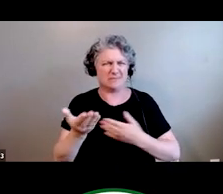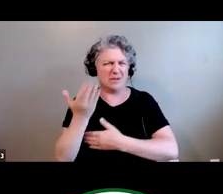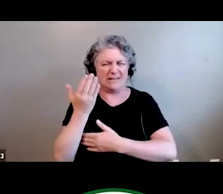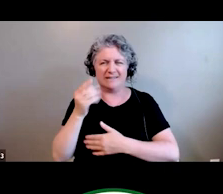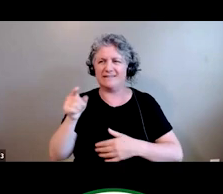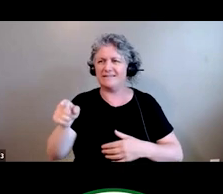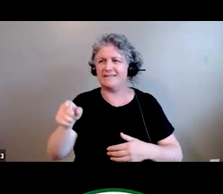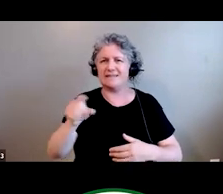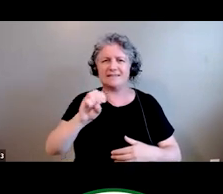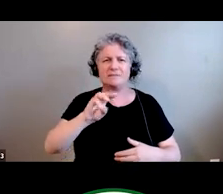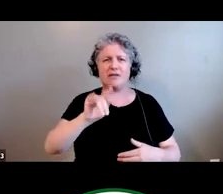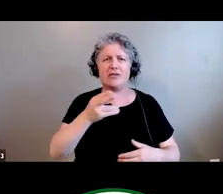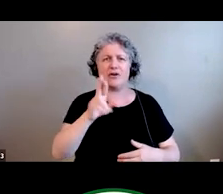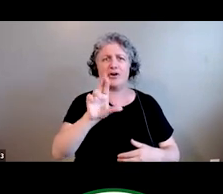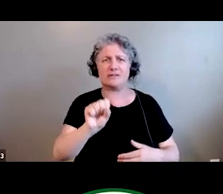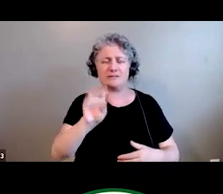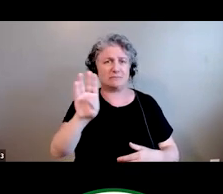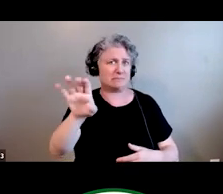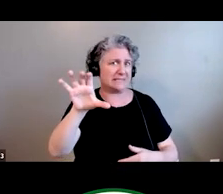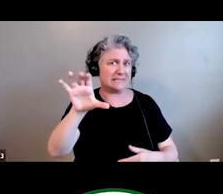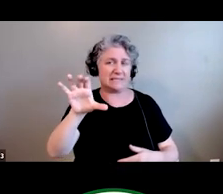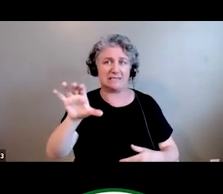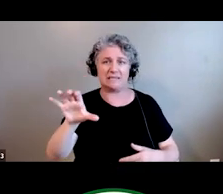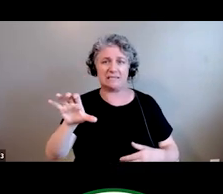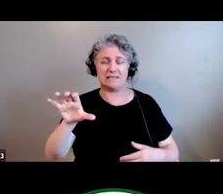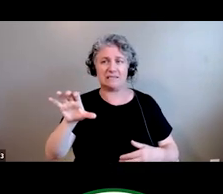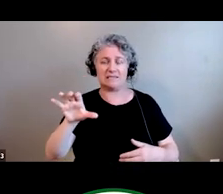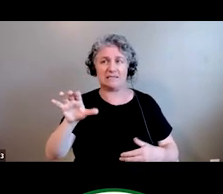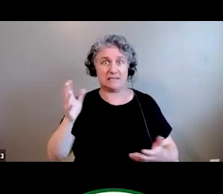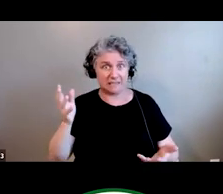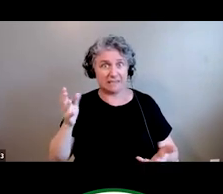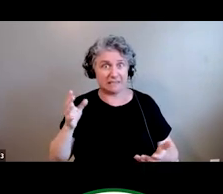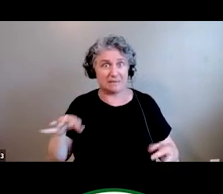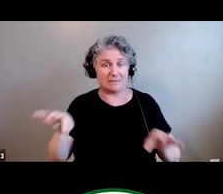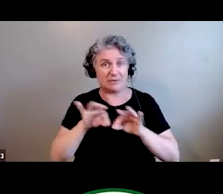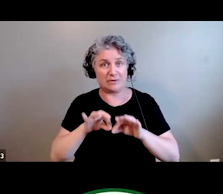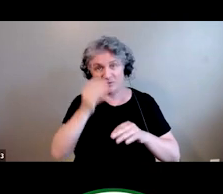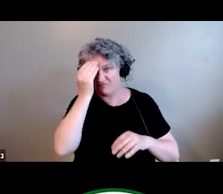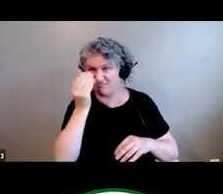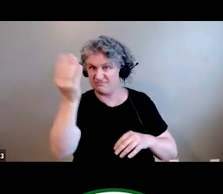is and to sort of support and help the municipality as opposed to work again like be against them,